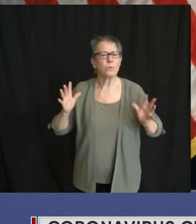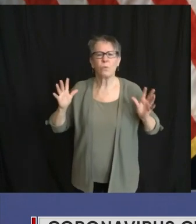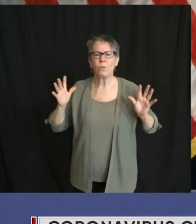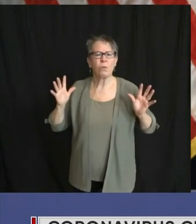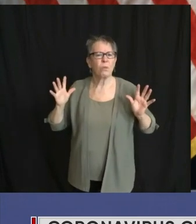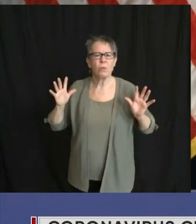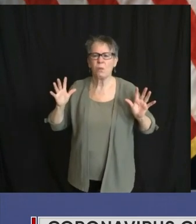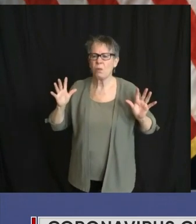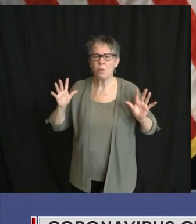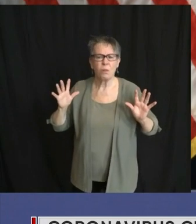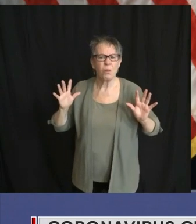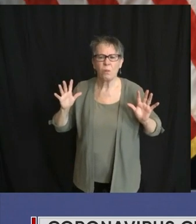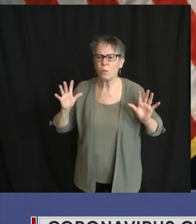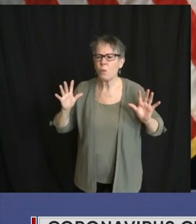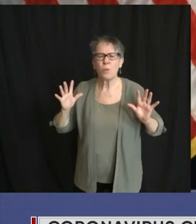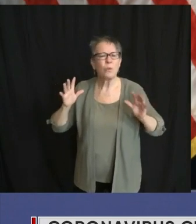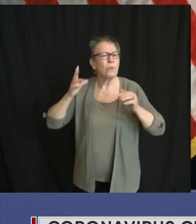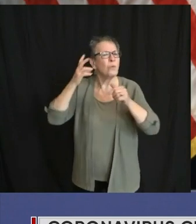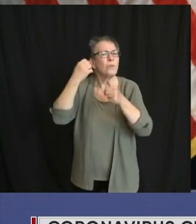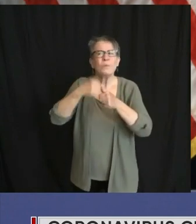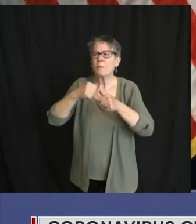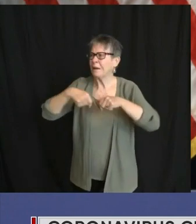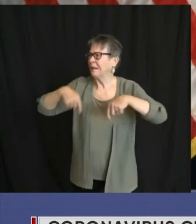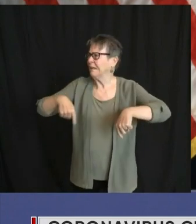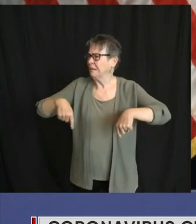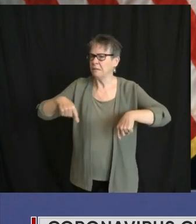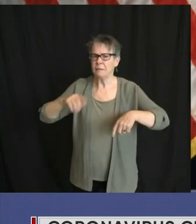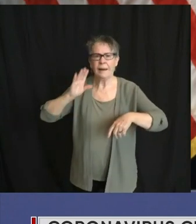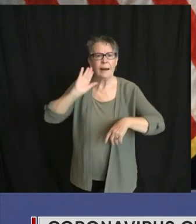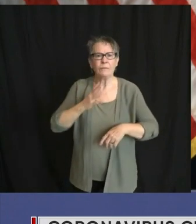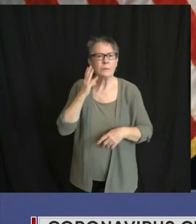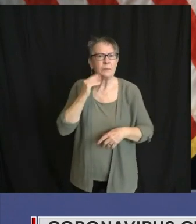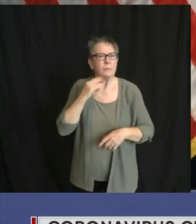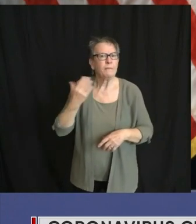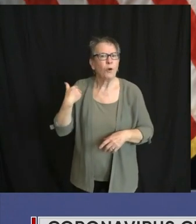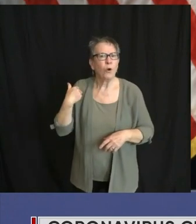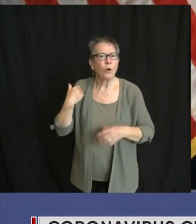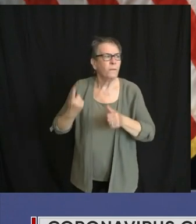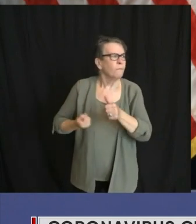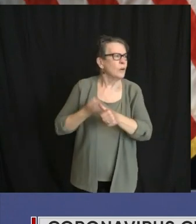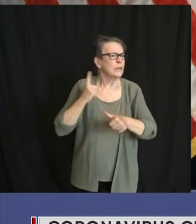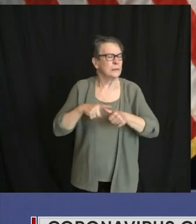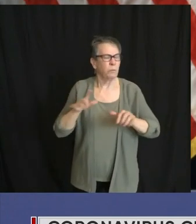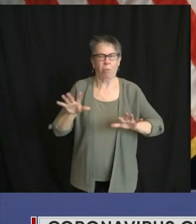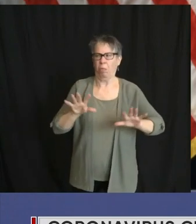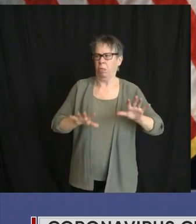THROUGH BEFORE AND WE ARE DOING OUR BEST. I THINK WE HAVE USED AN ANALOGY THAT MANY HAVE USED.